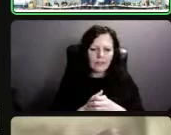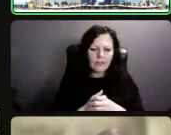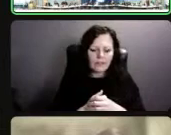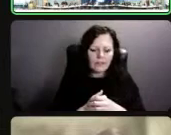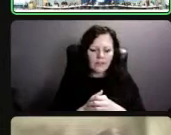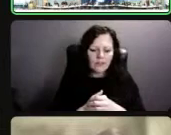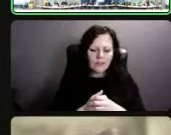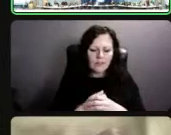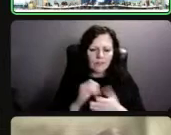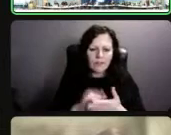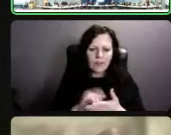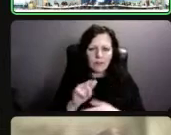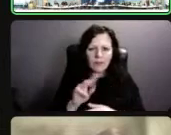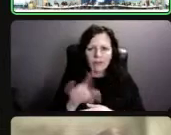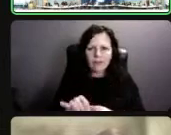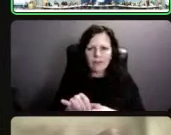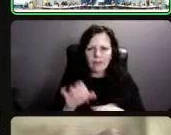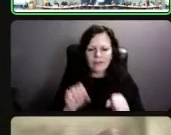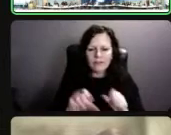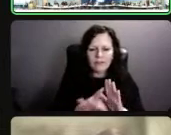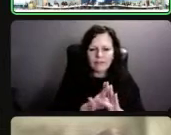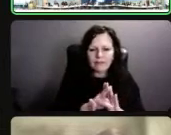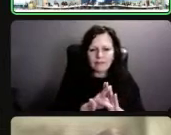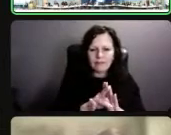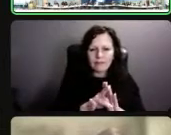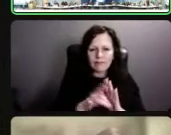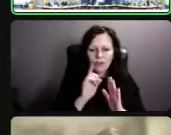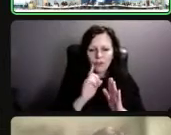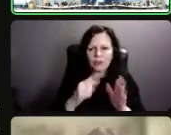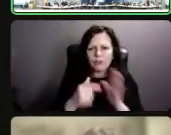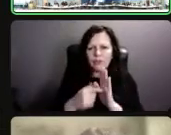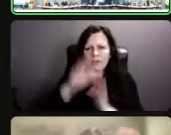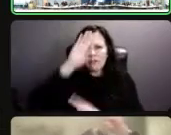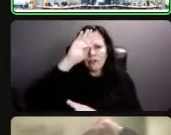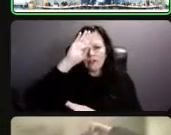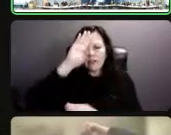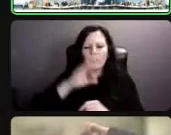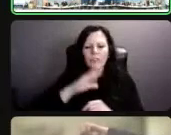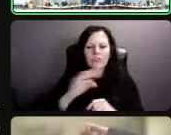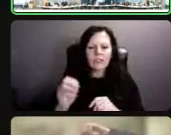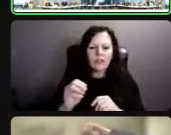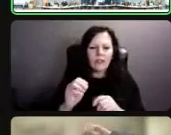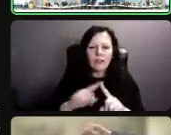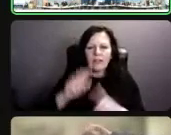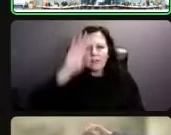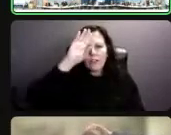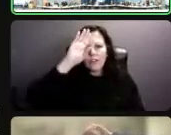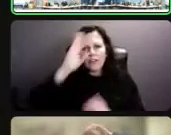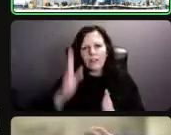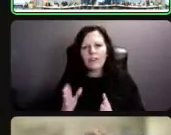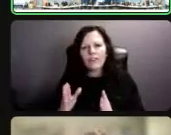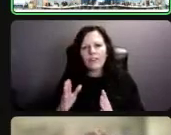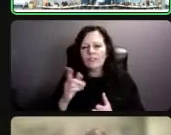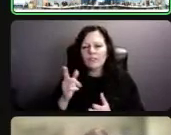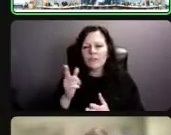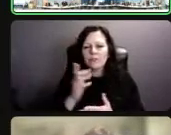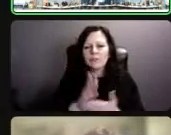LISTEN.E THE MONEY MOVERS AND DO YOU THINK SOMETHING IS